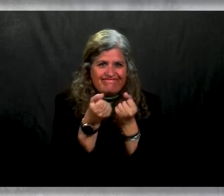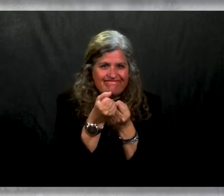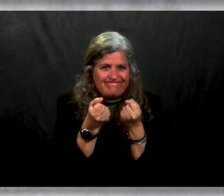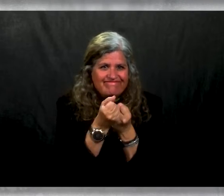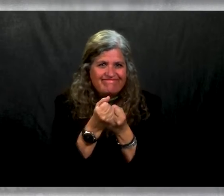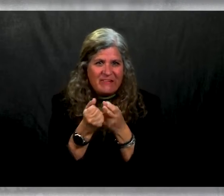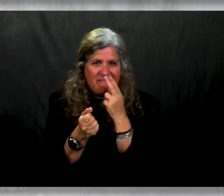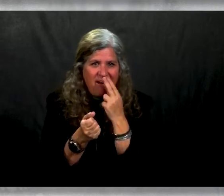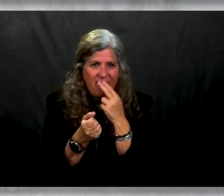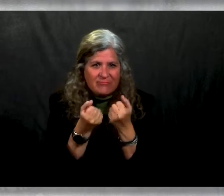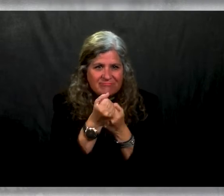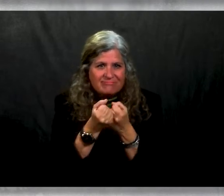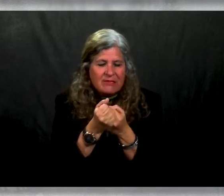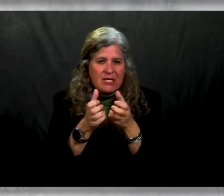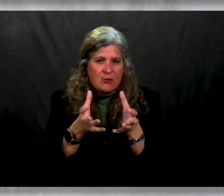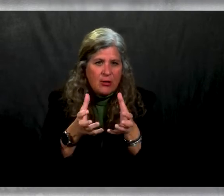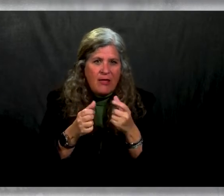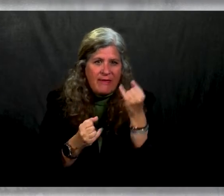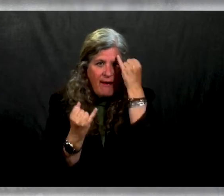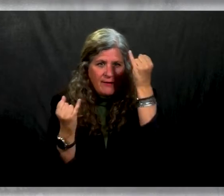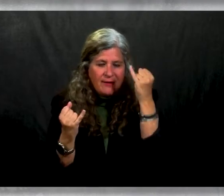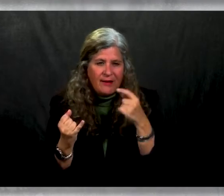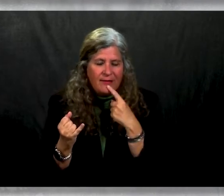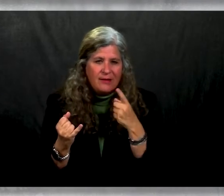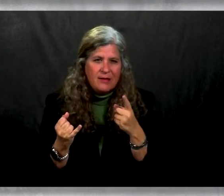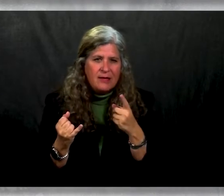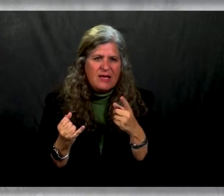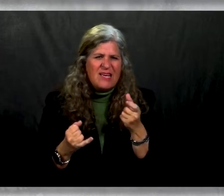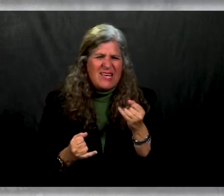or member of the SS Einsatzgruppen,